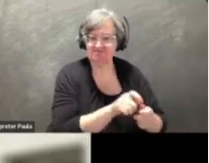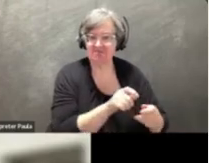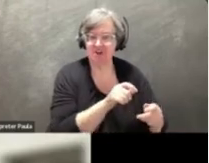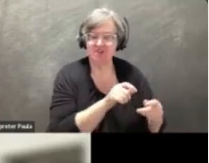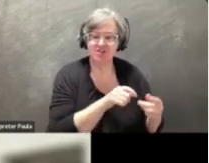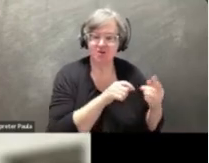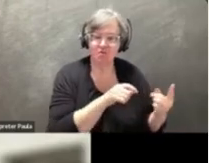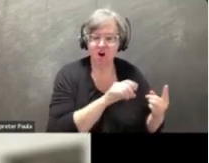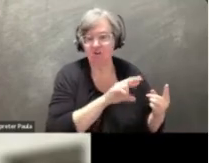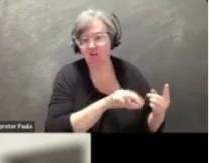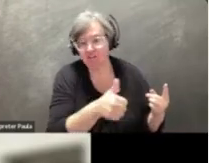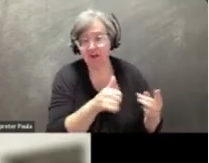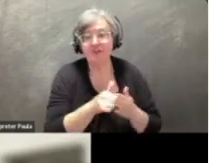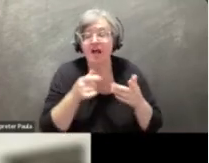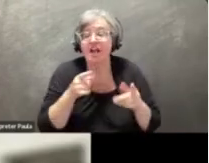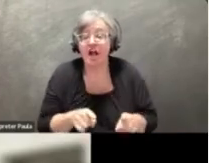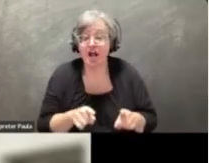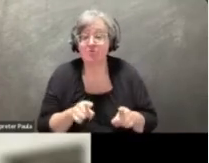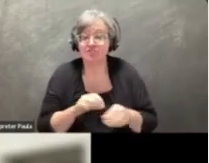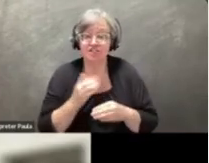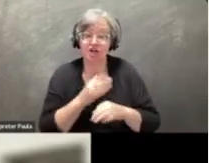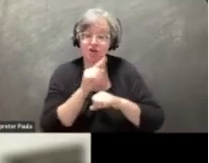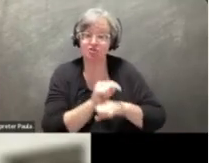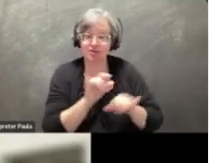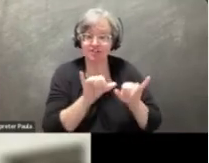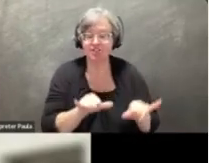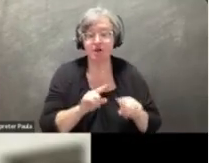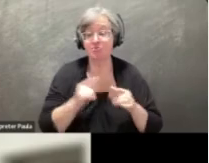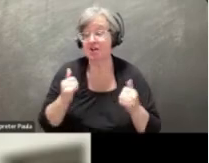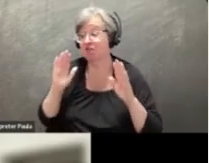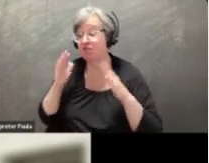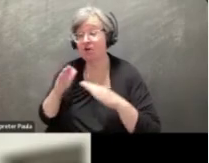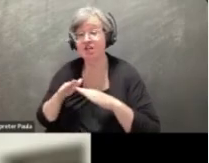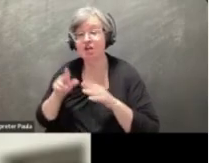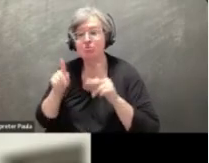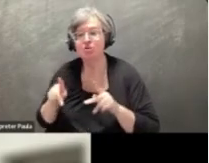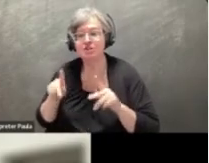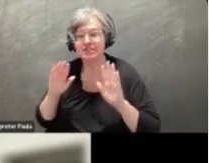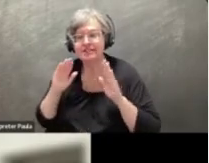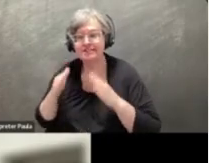that we've had for a long time. But when we are looking at a person centered system, black and white goes out the window,